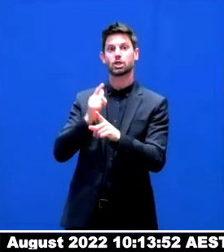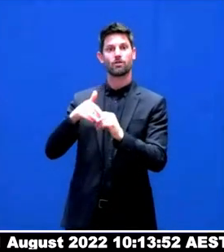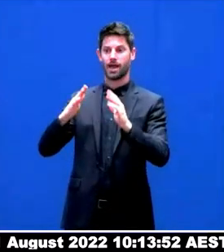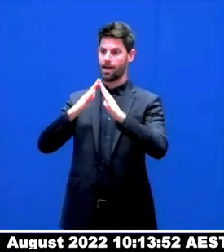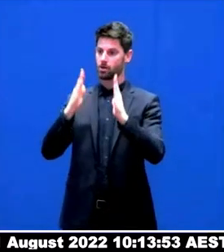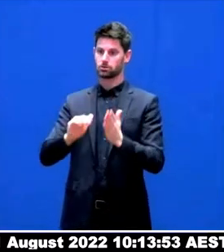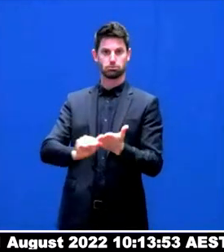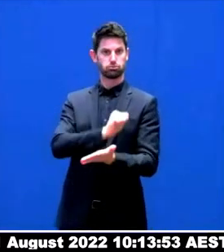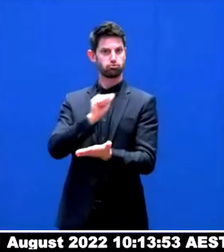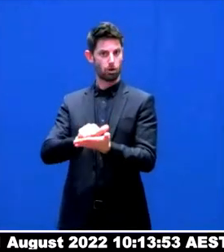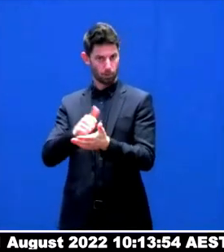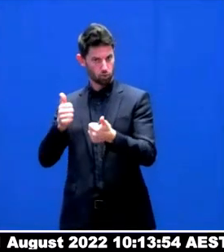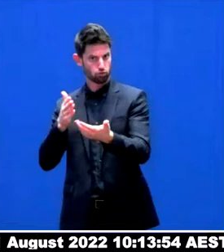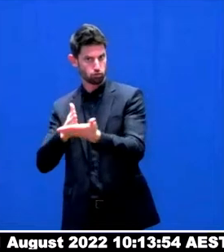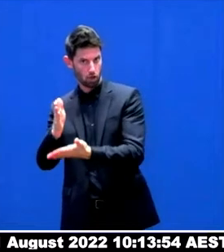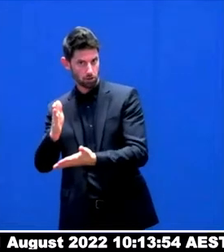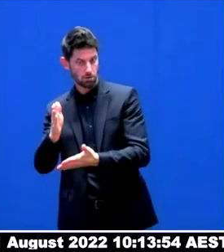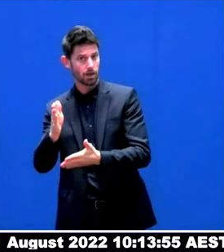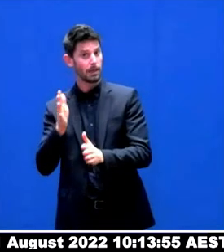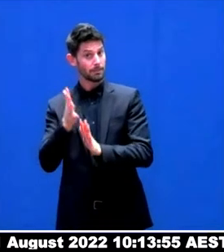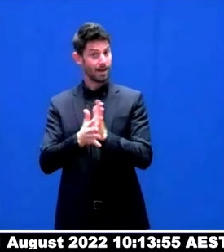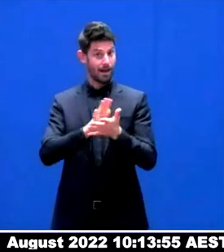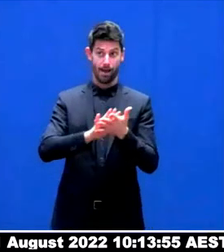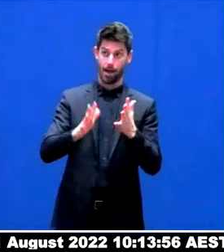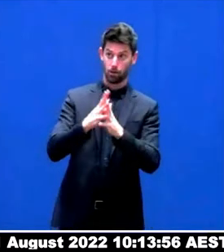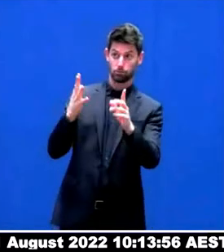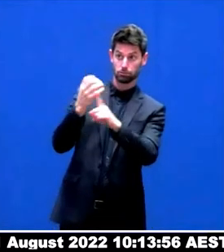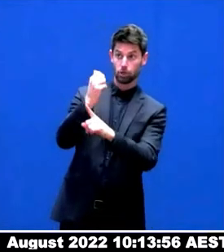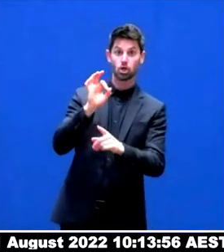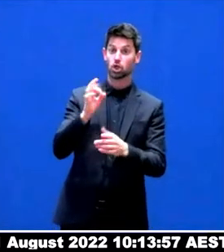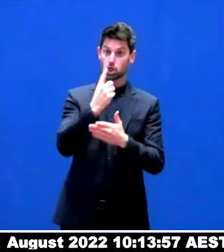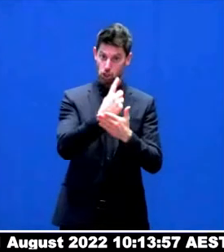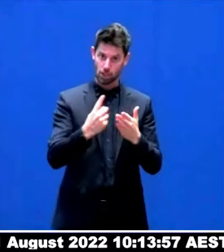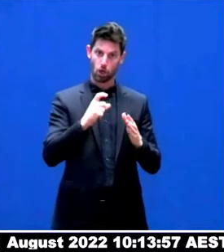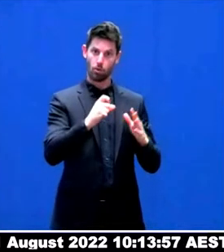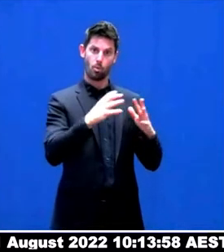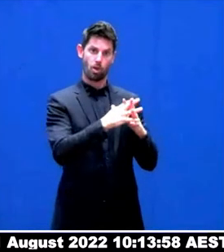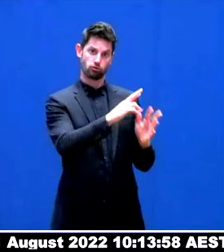conditions, one aspect of it is not only to focus on the Commonwealth but also to look to